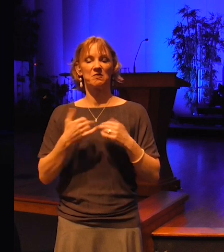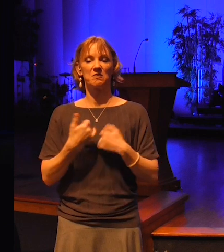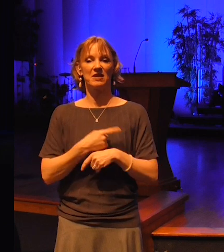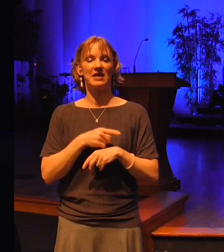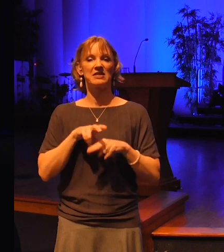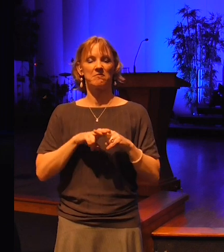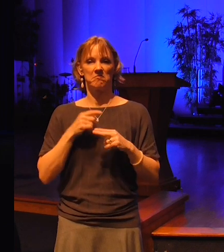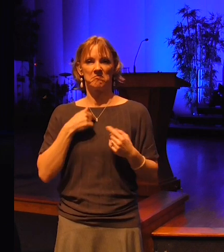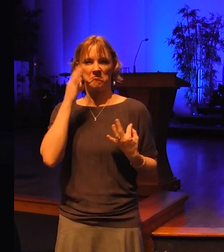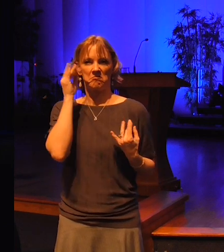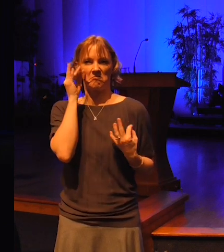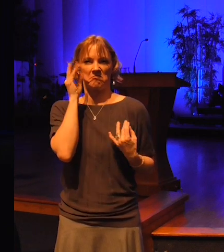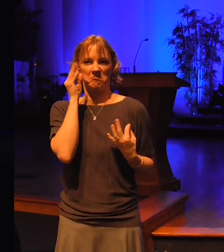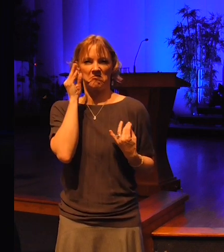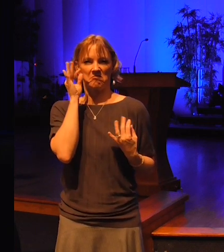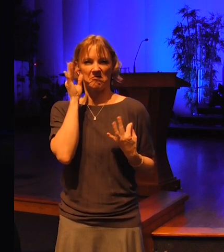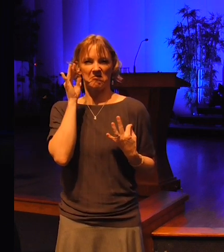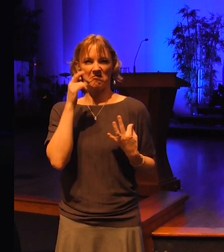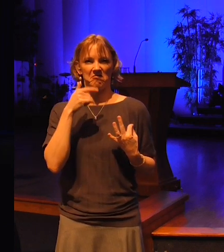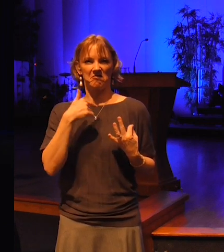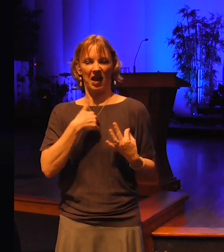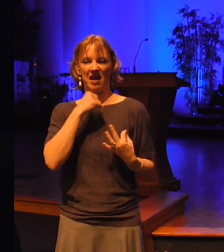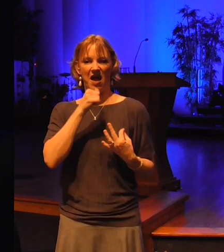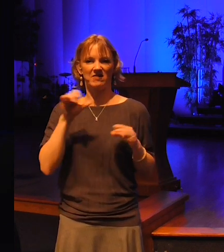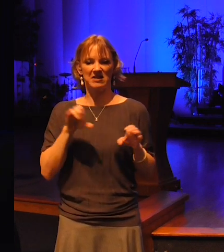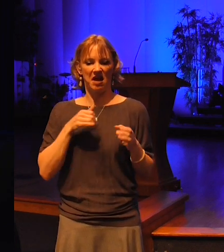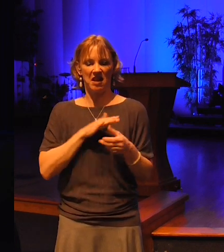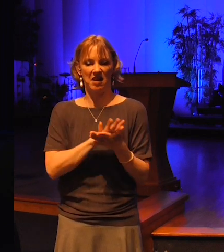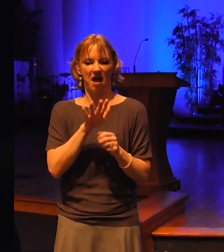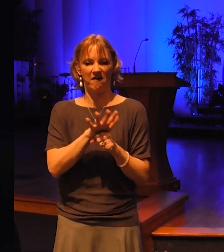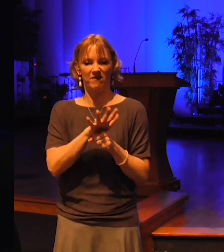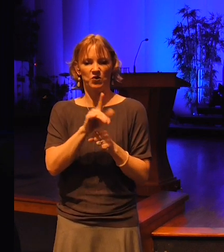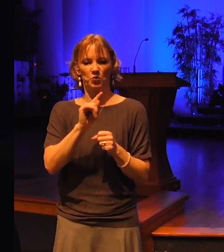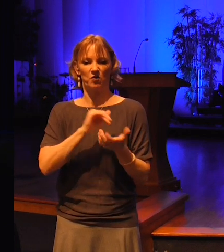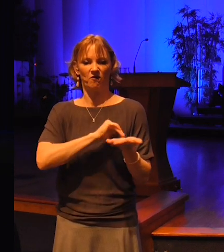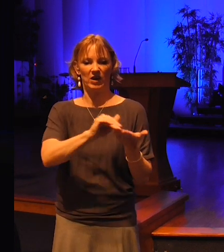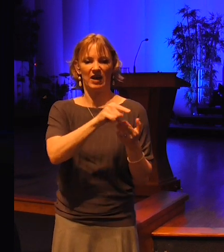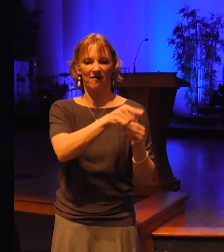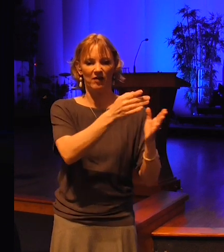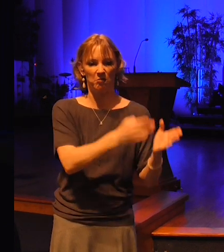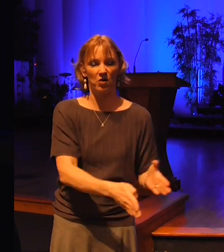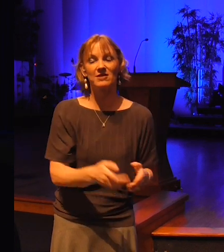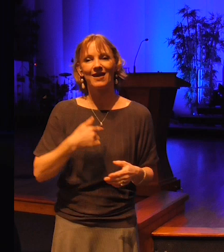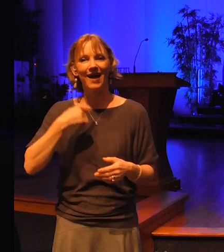gosh I haven't done enough to forgive soand so i I think the answer isn't that you haven't forgiven